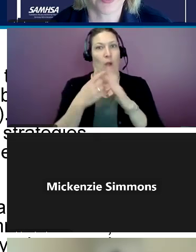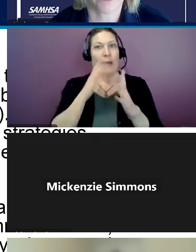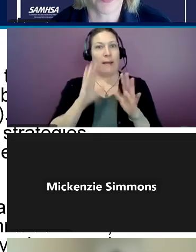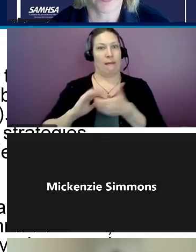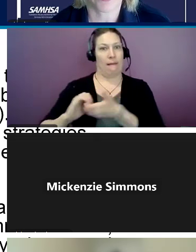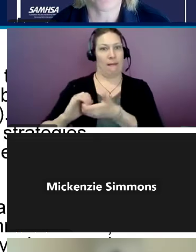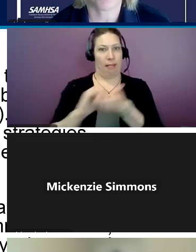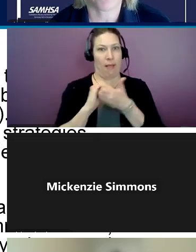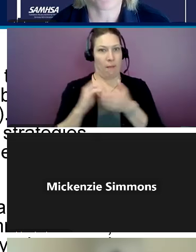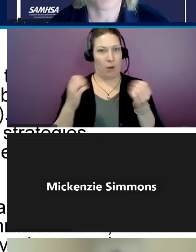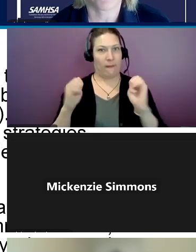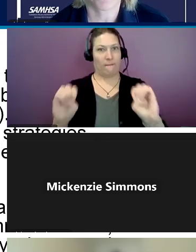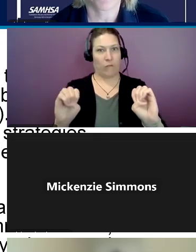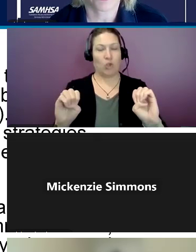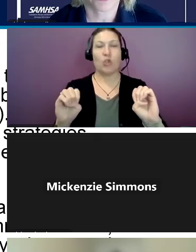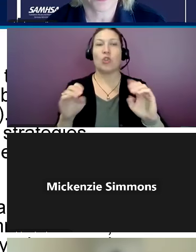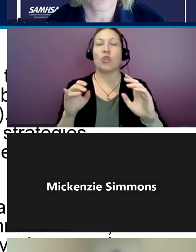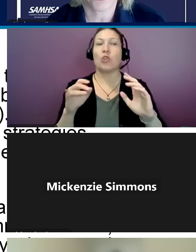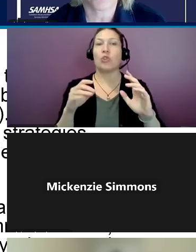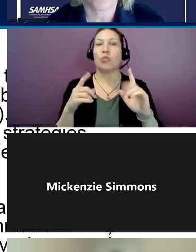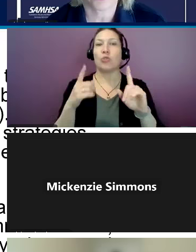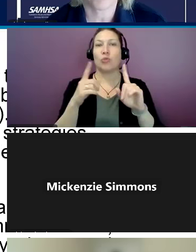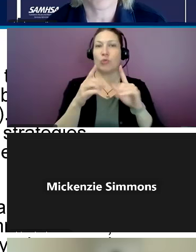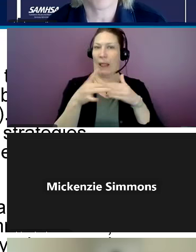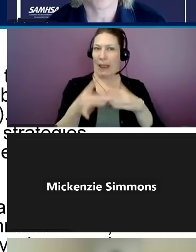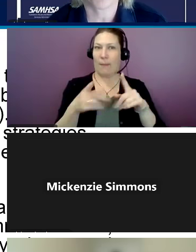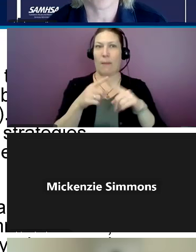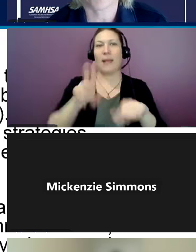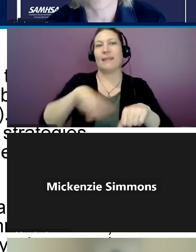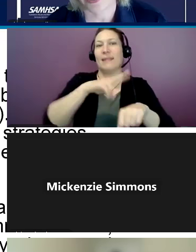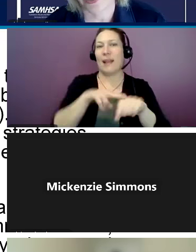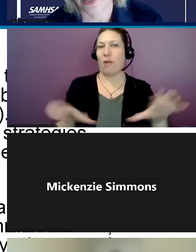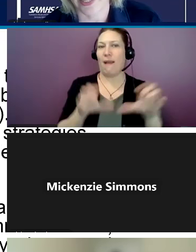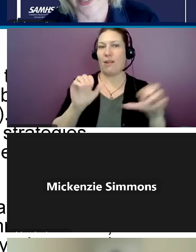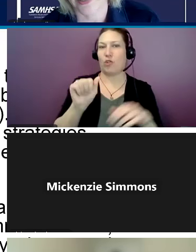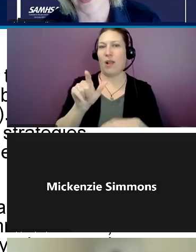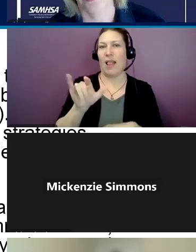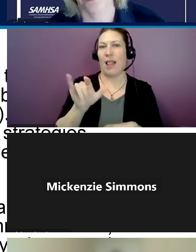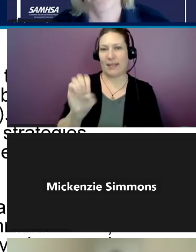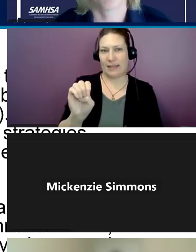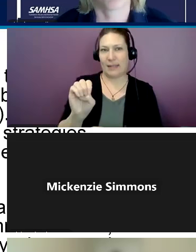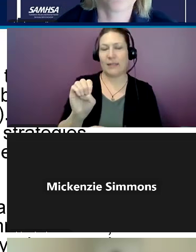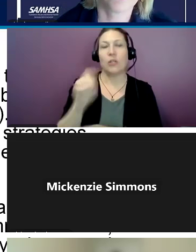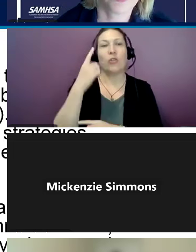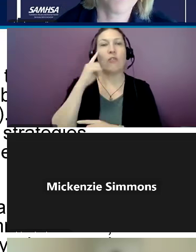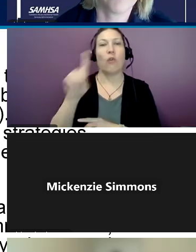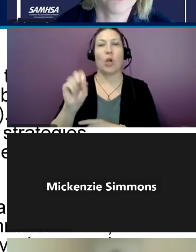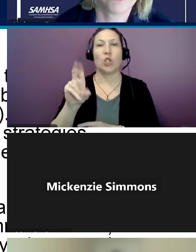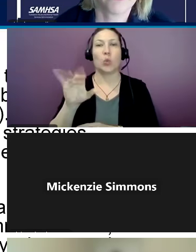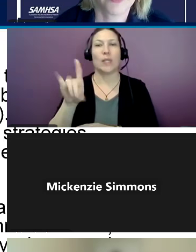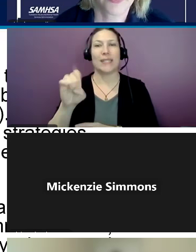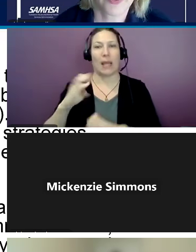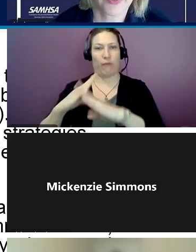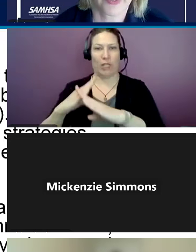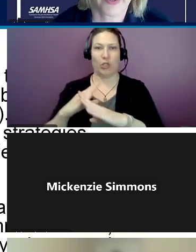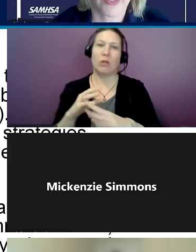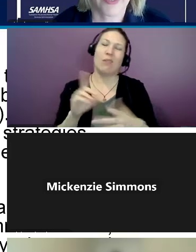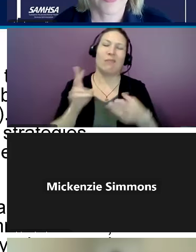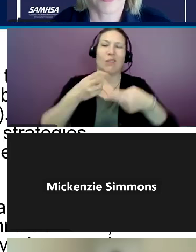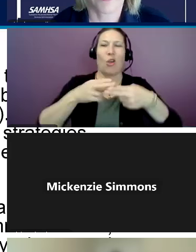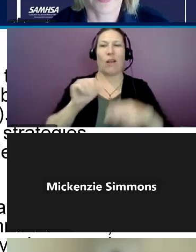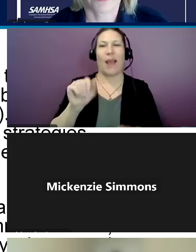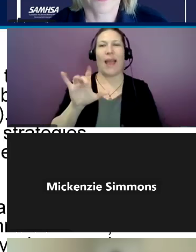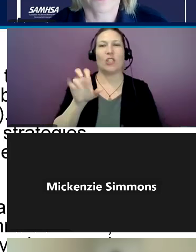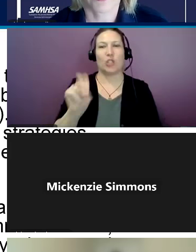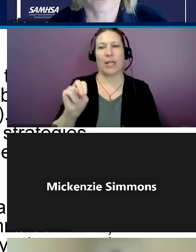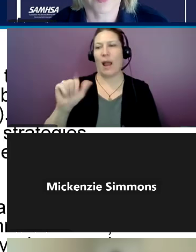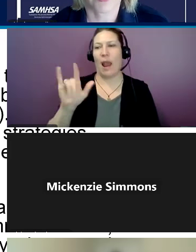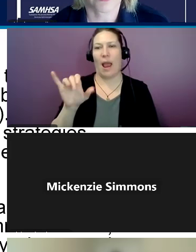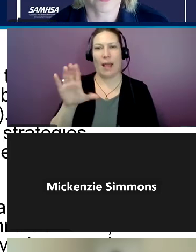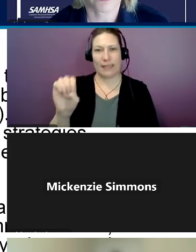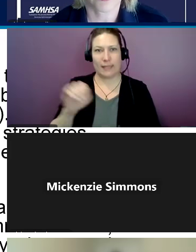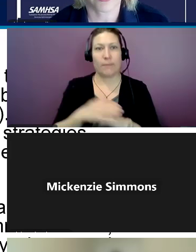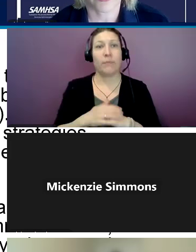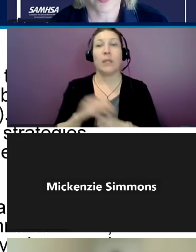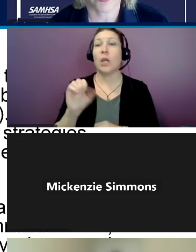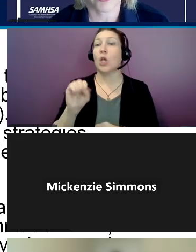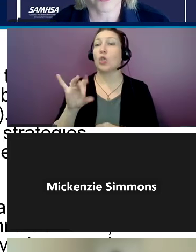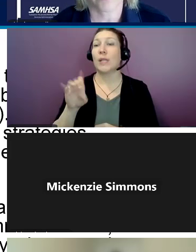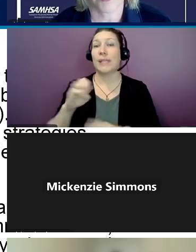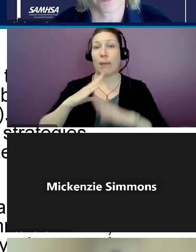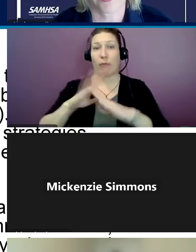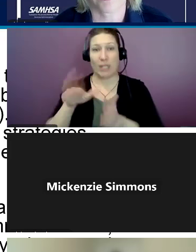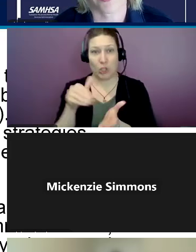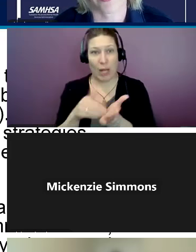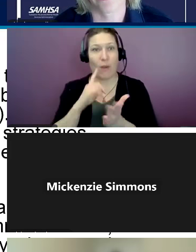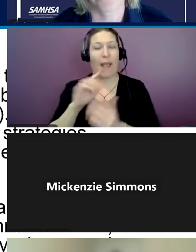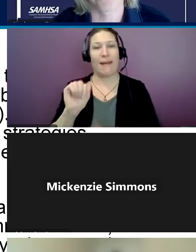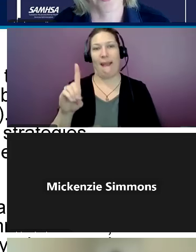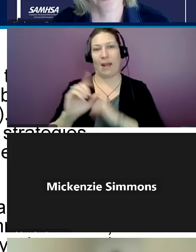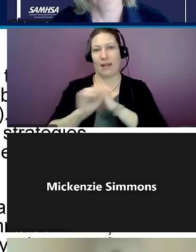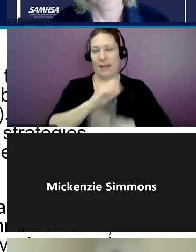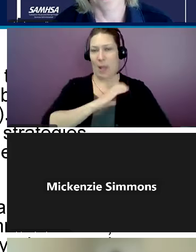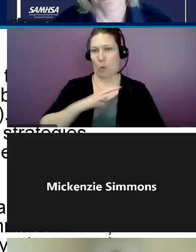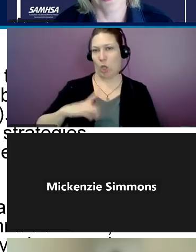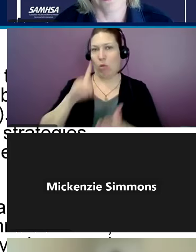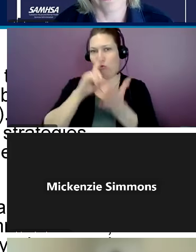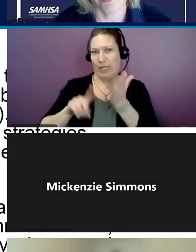the Suicide Prevention Resource Center and the Ad Council Research Institute, supported by SAMHSA.